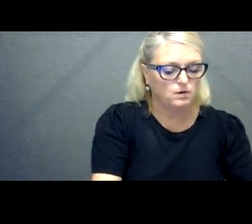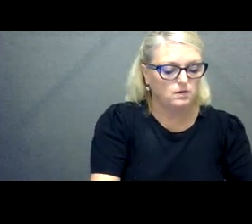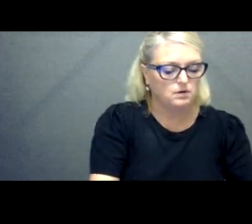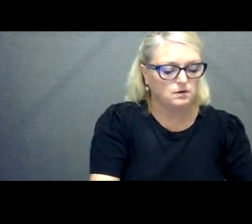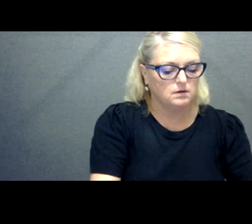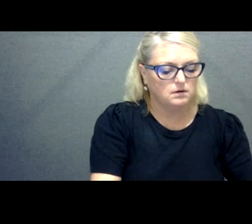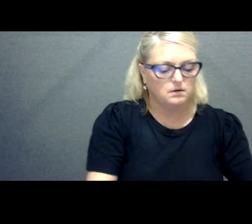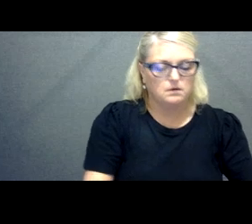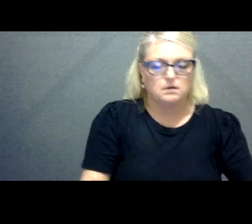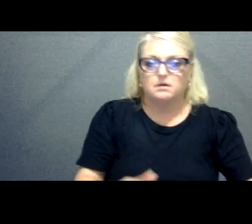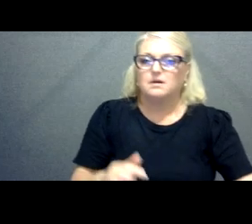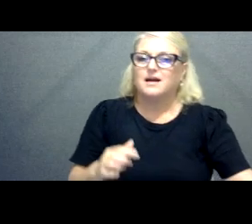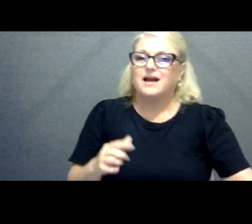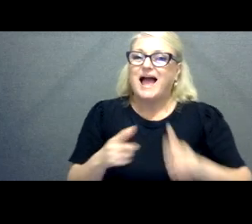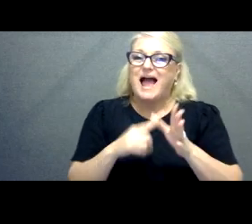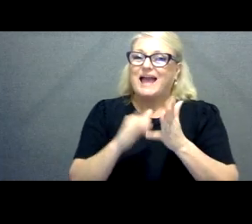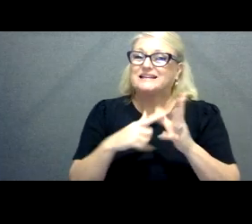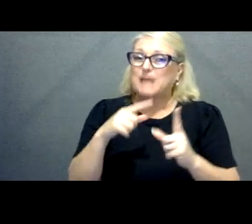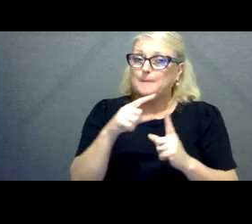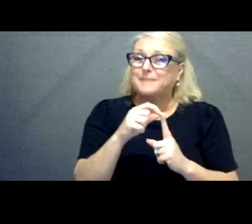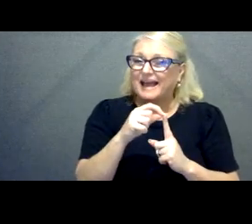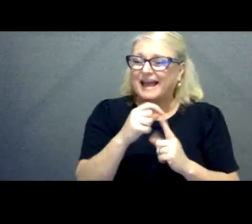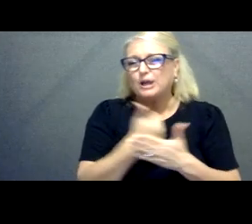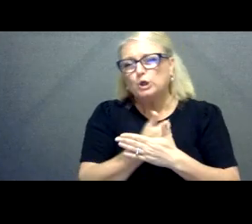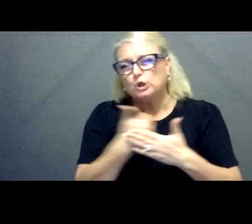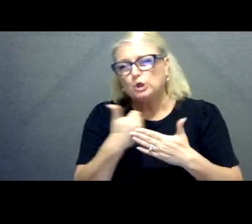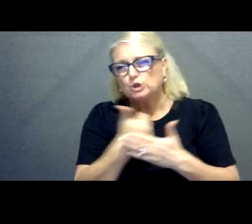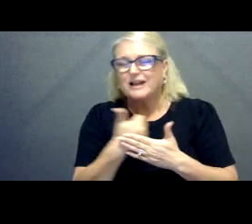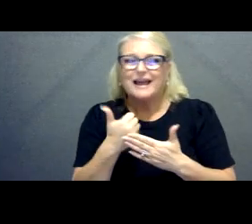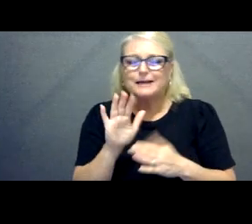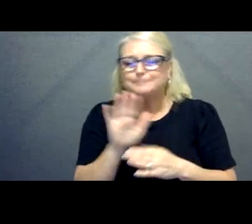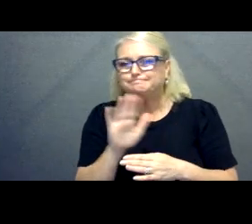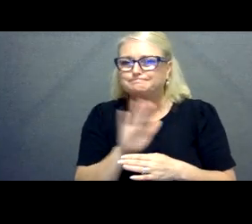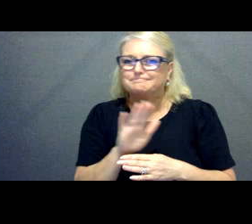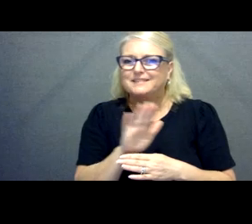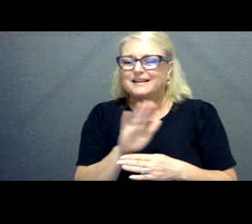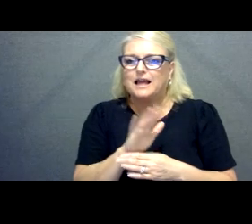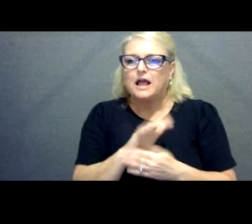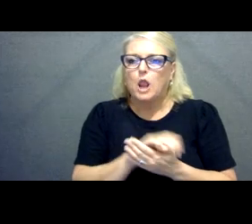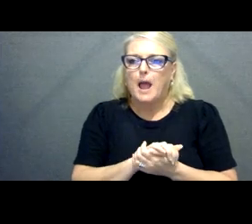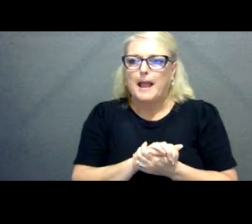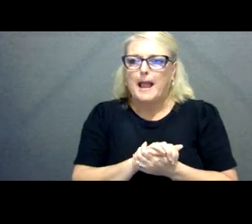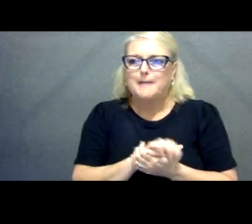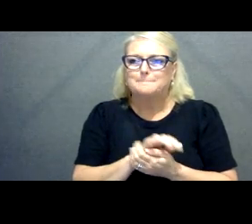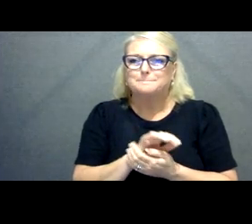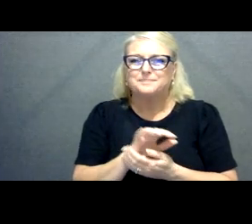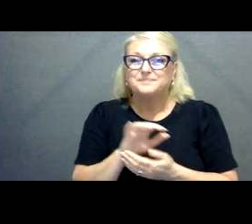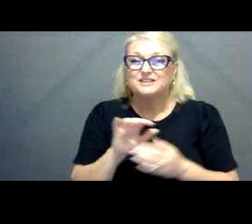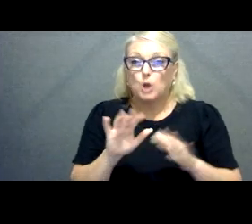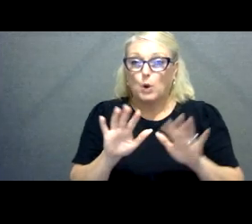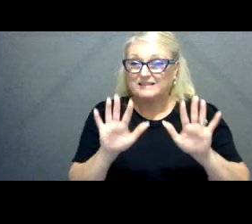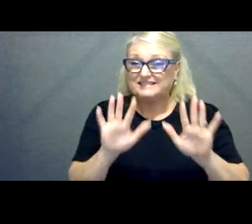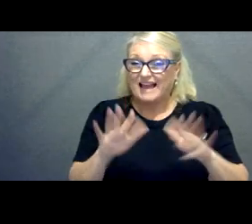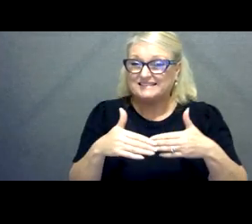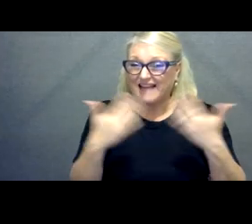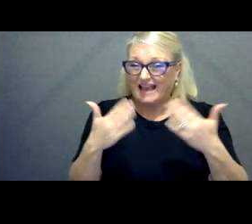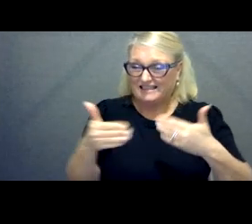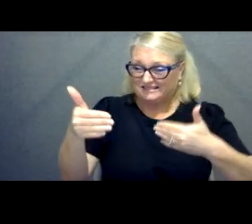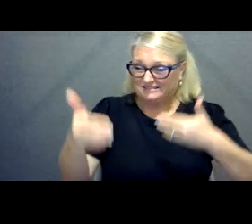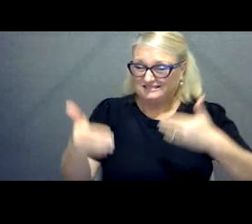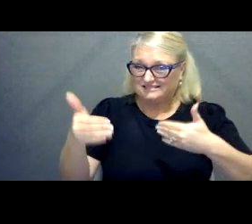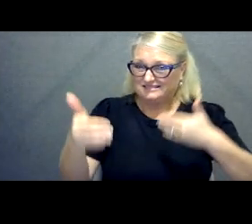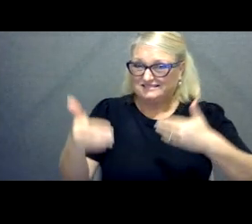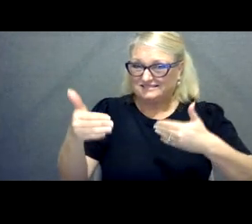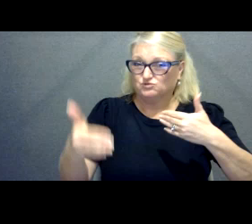about 10 business days or less um from the time you submit the application form but yeah so if